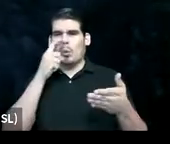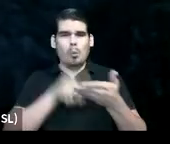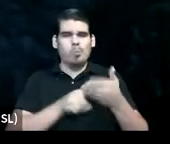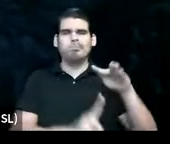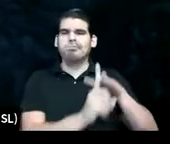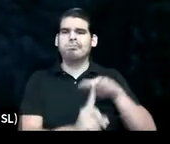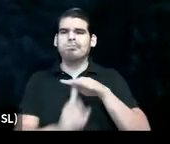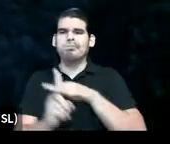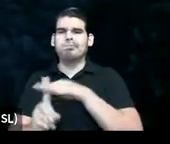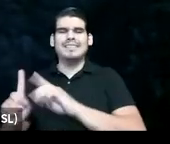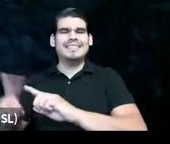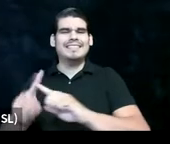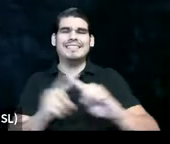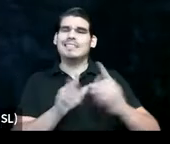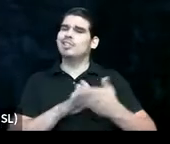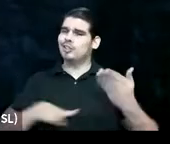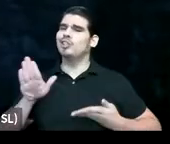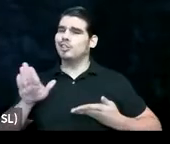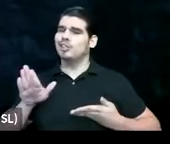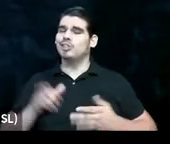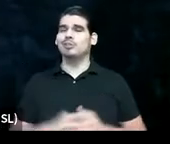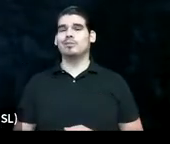It's been a long time since I've actually presented something. So, my bad, y'all.